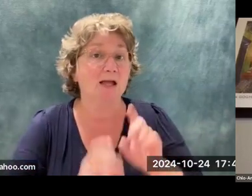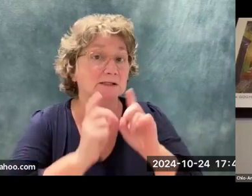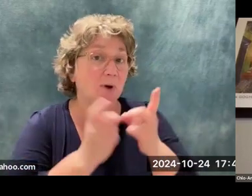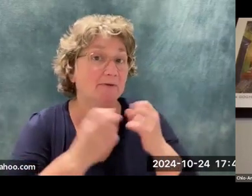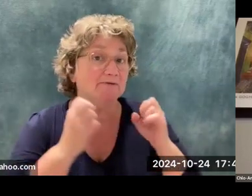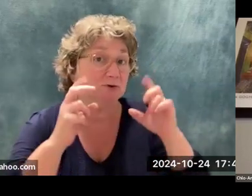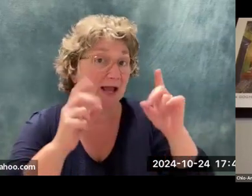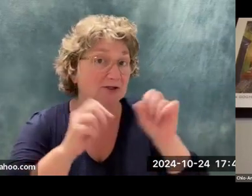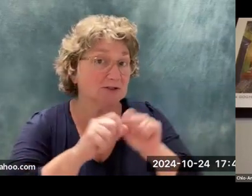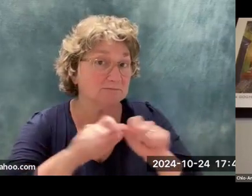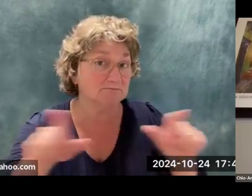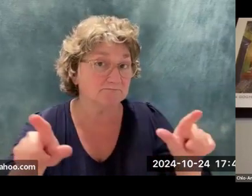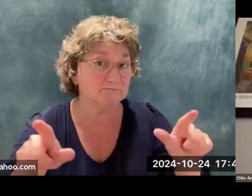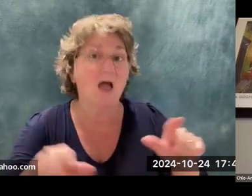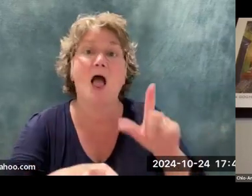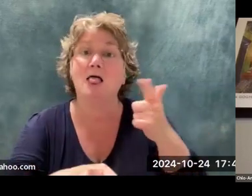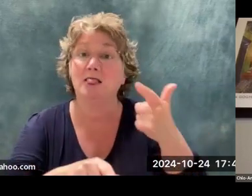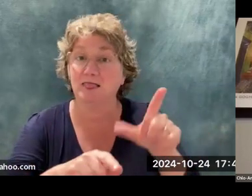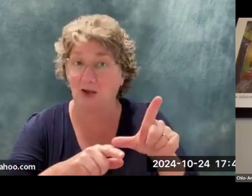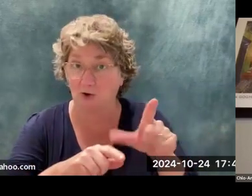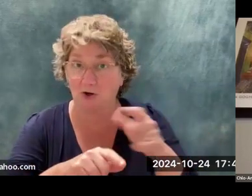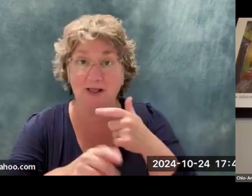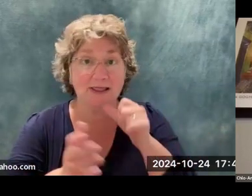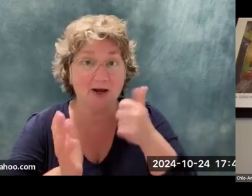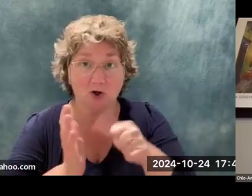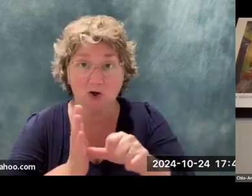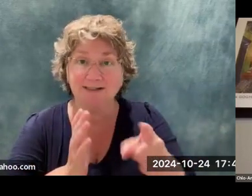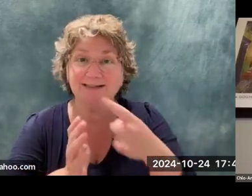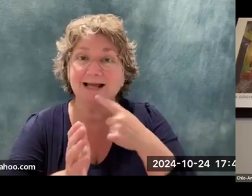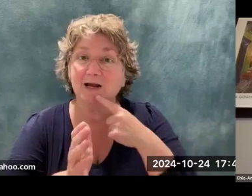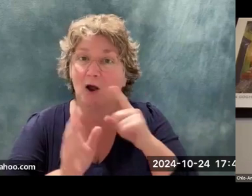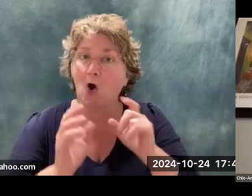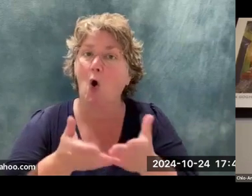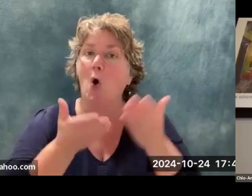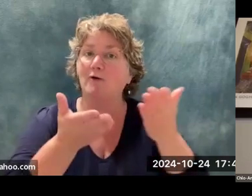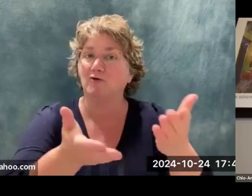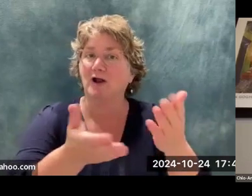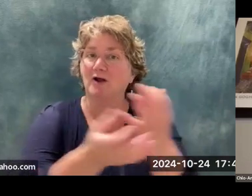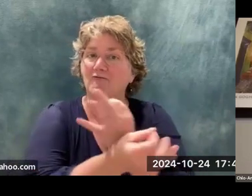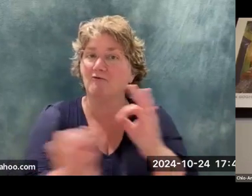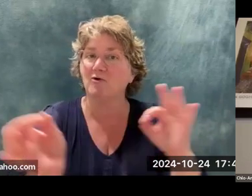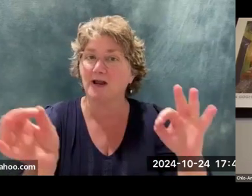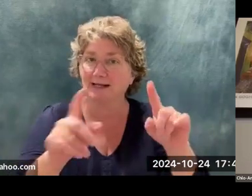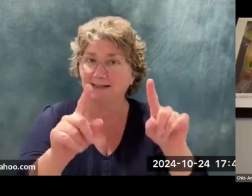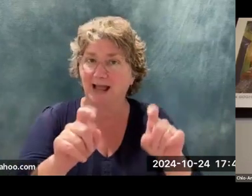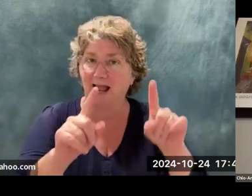school districts that they are offering free test kits to school districts. Wonderful.